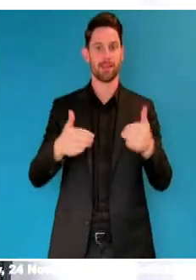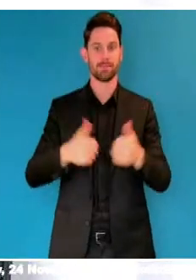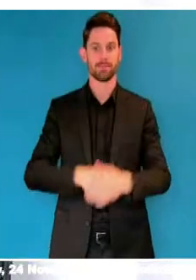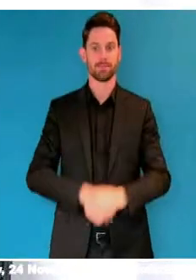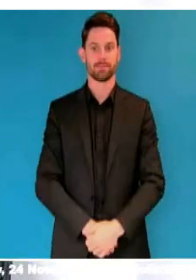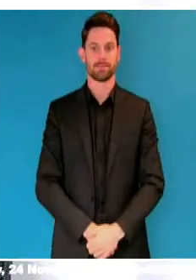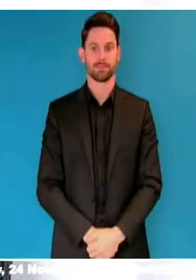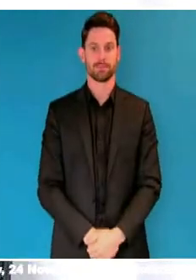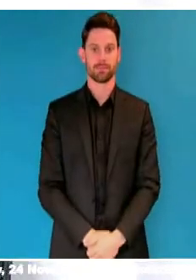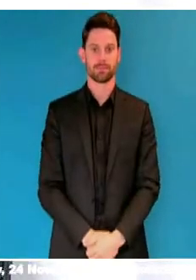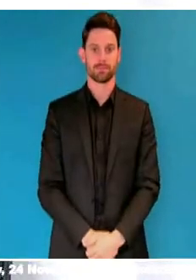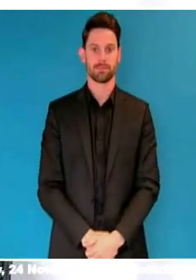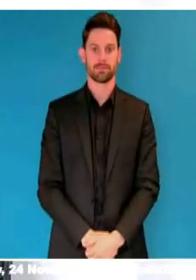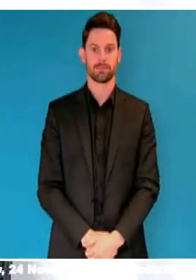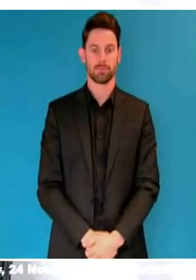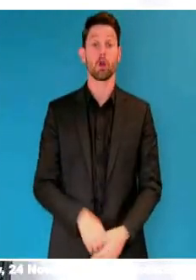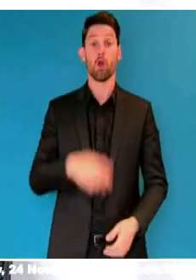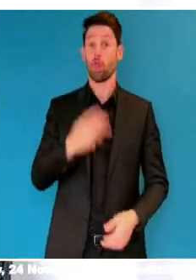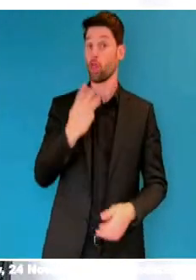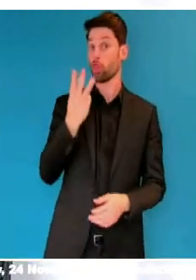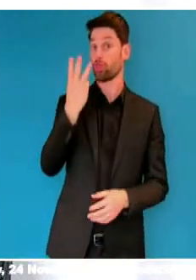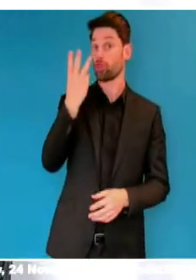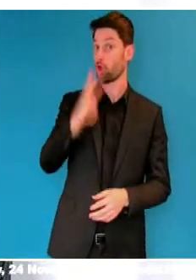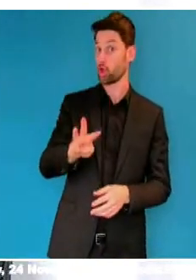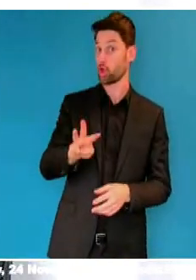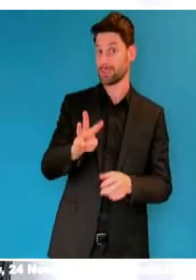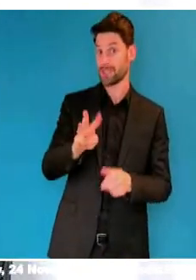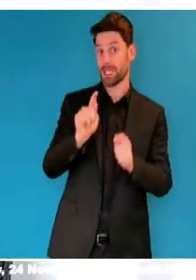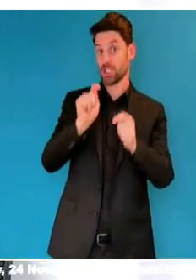Those 30 adjustment requests, you can provide us with a cost for those?